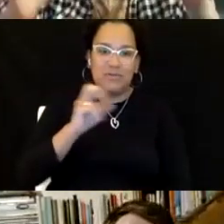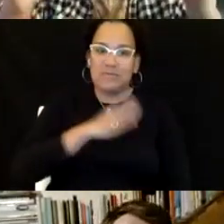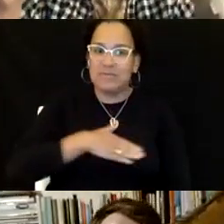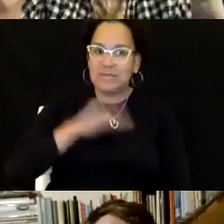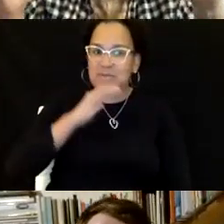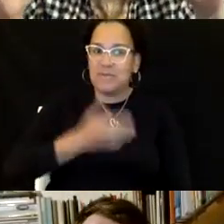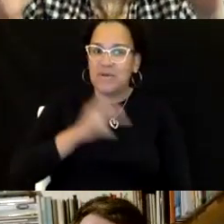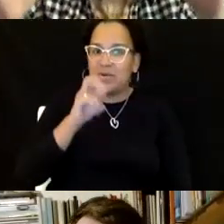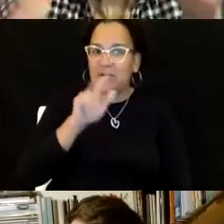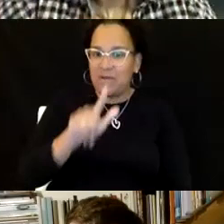Karl Knights (he/him): Thank you, thank you.